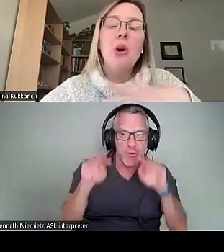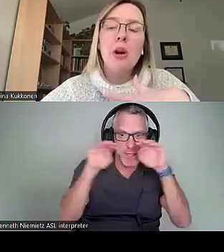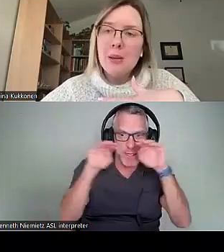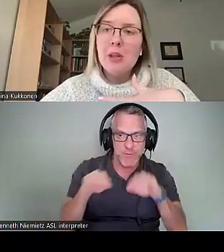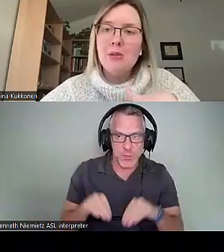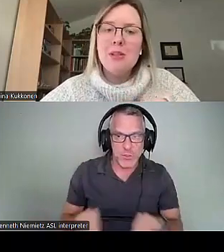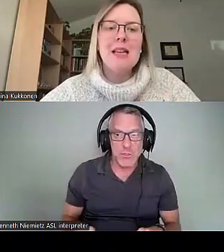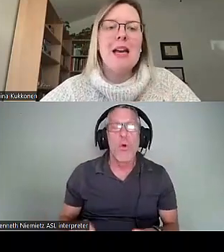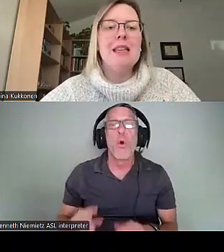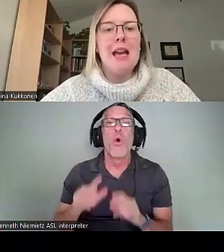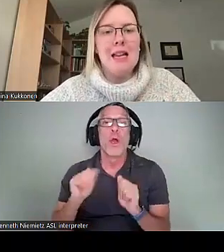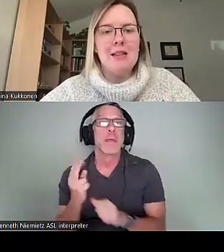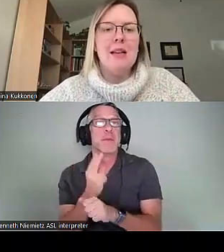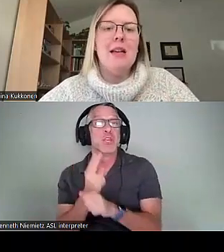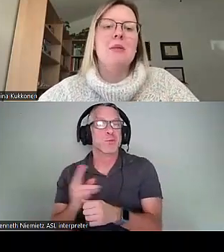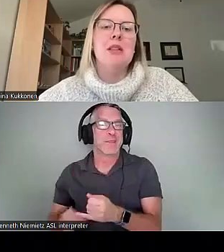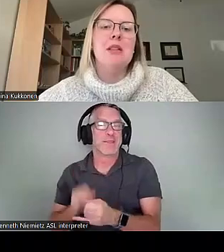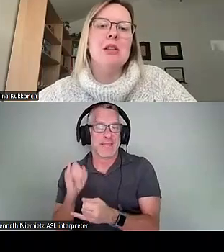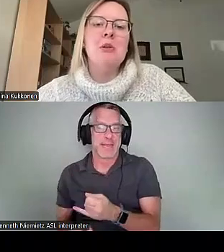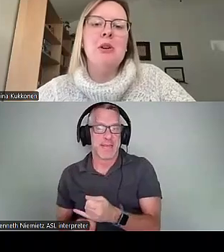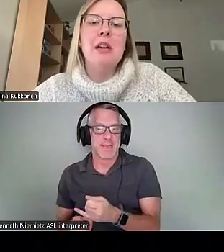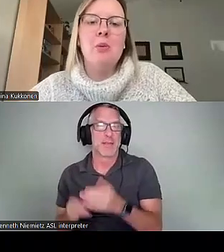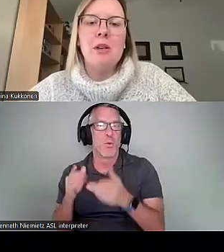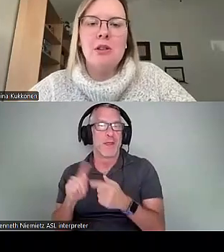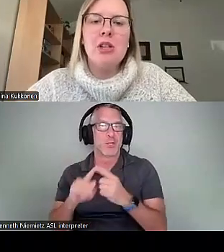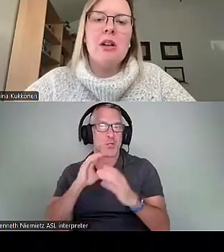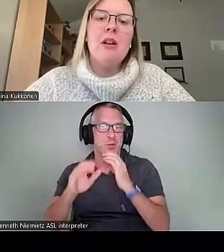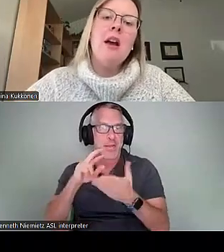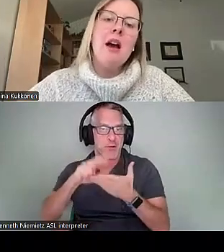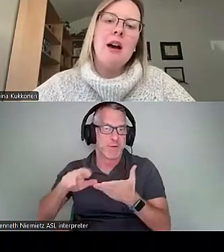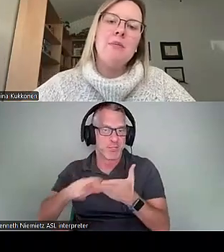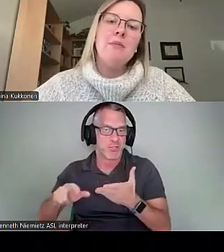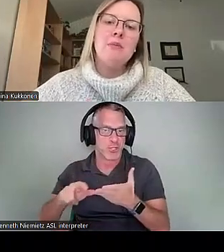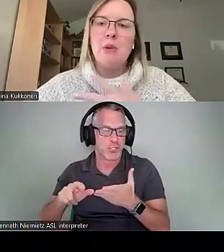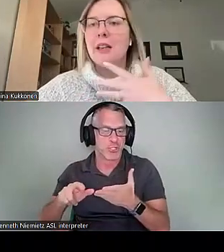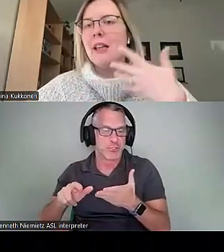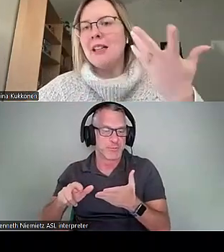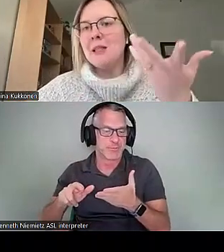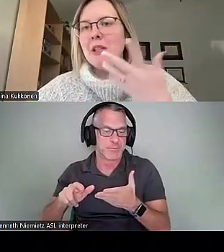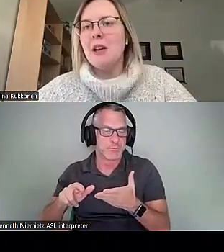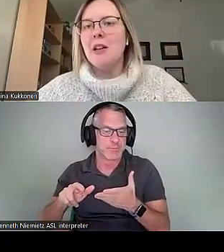or it can be used at the end as a means to communicate research. I get that's been done